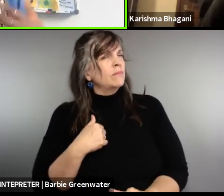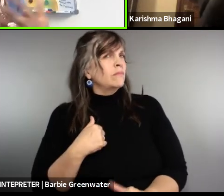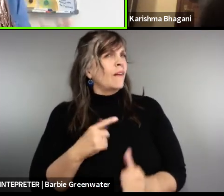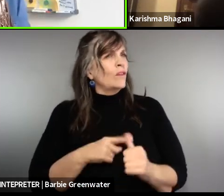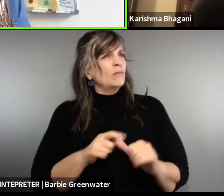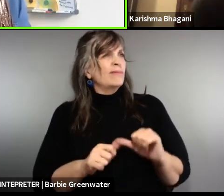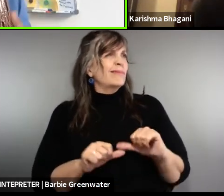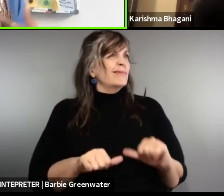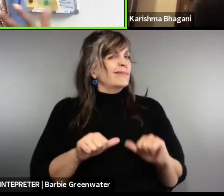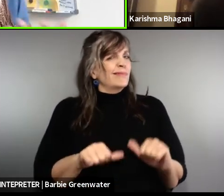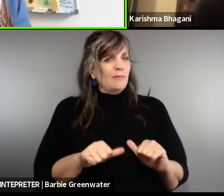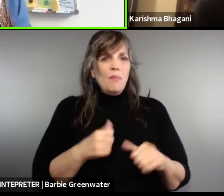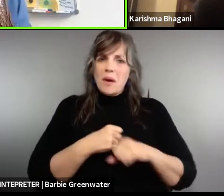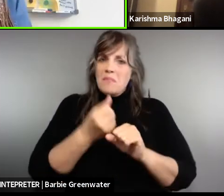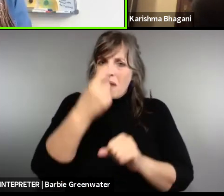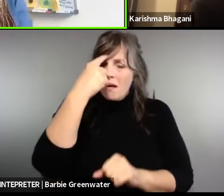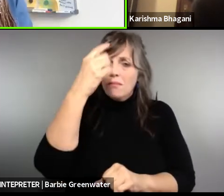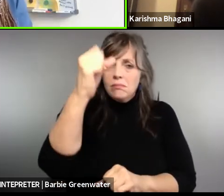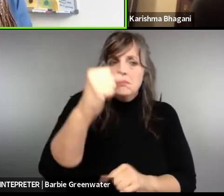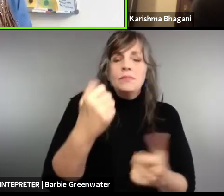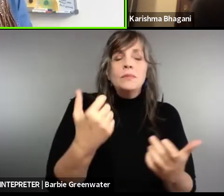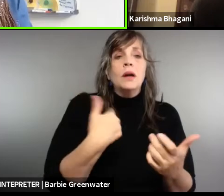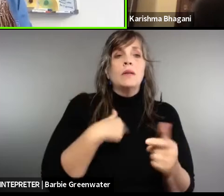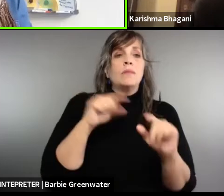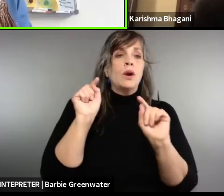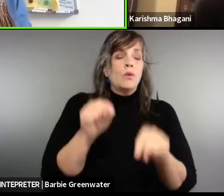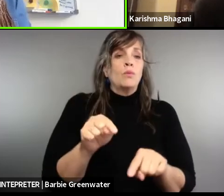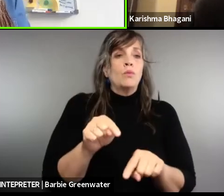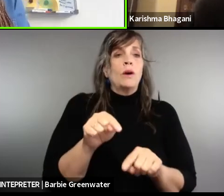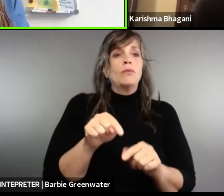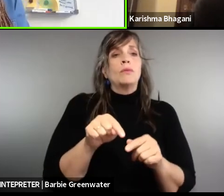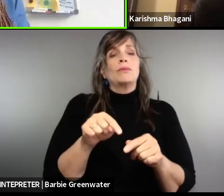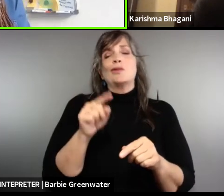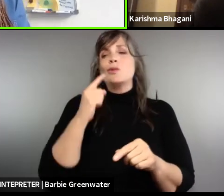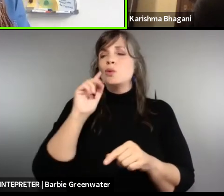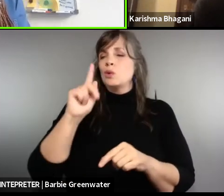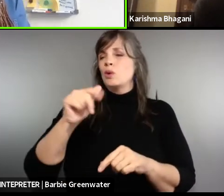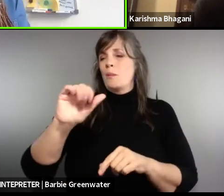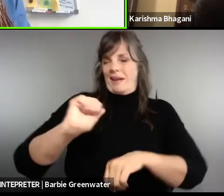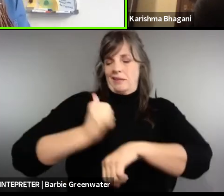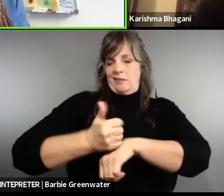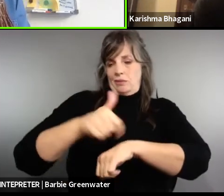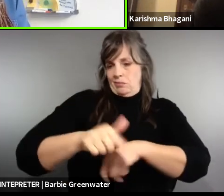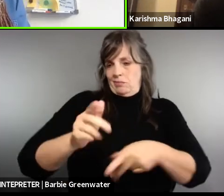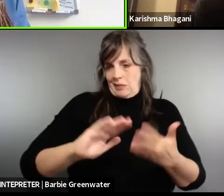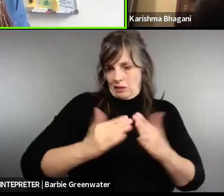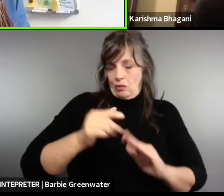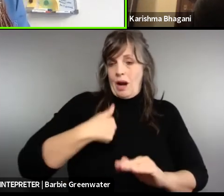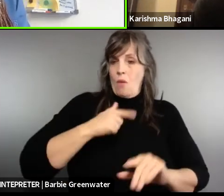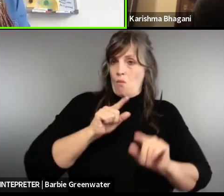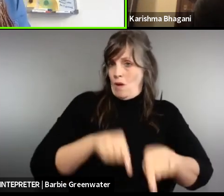but I went to Bloemfontein in South Africa where PACE is located and I could see the possibilities